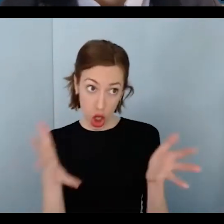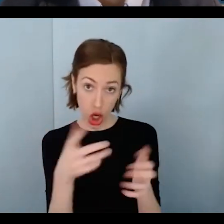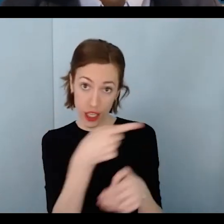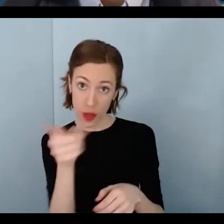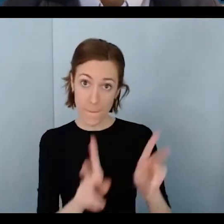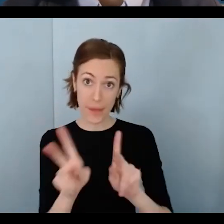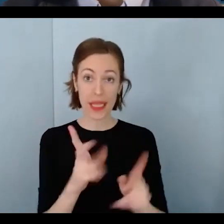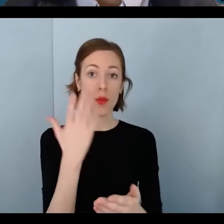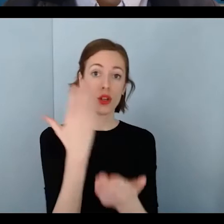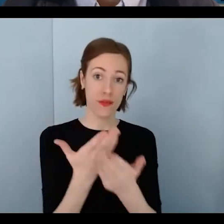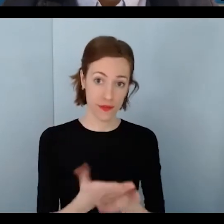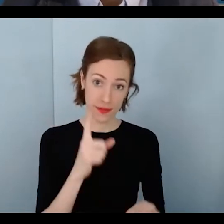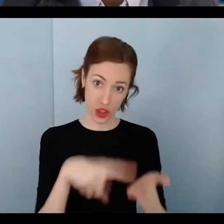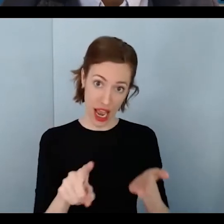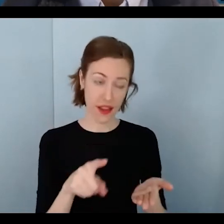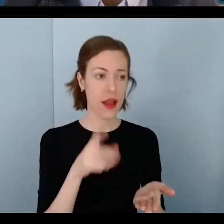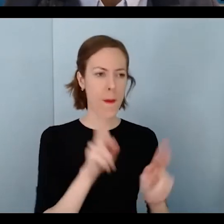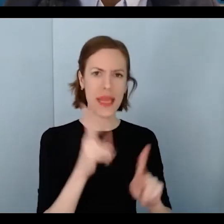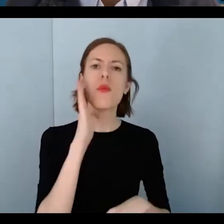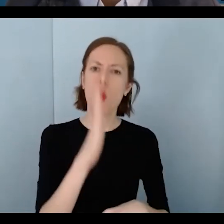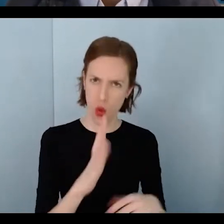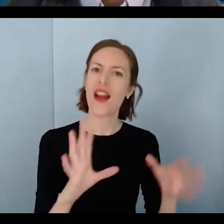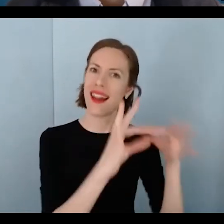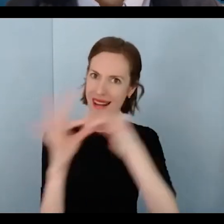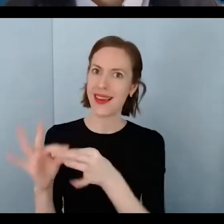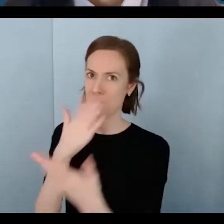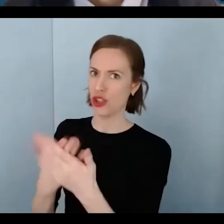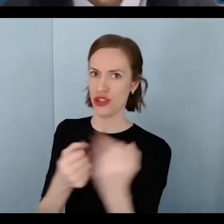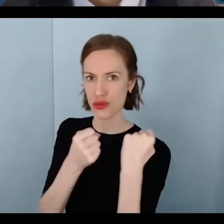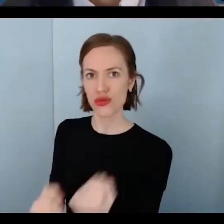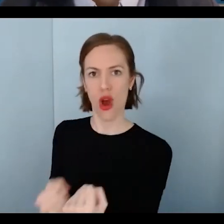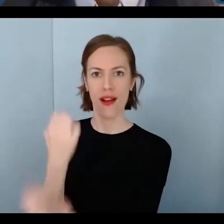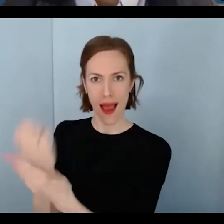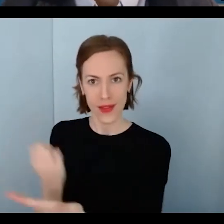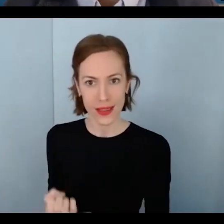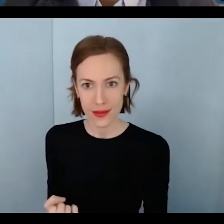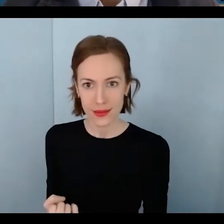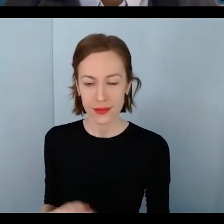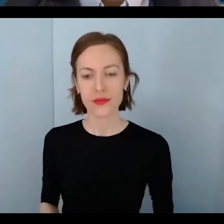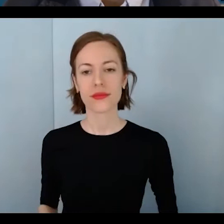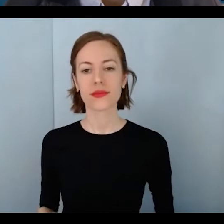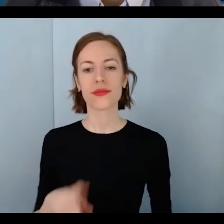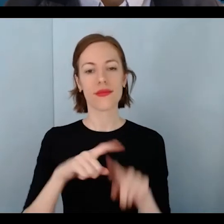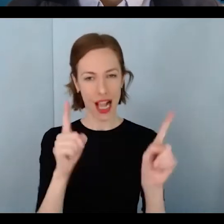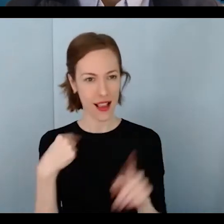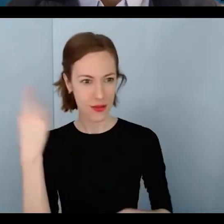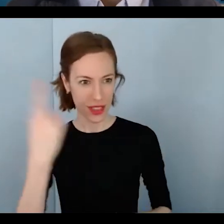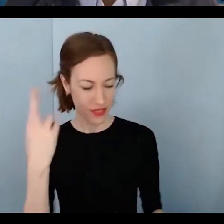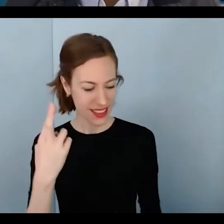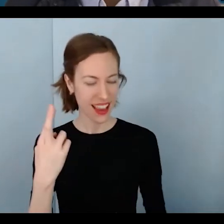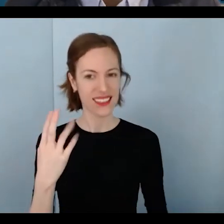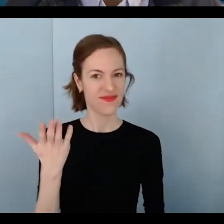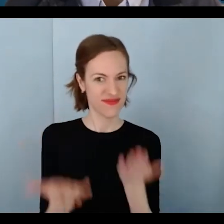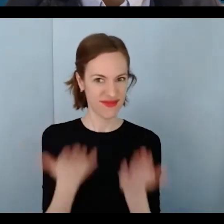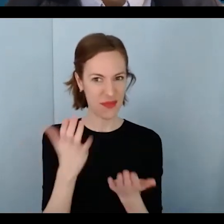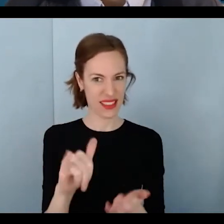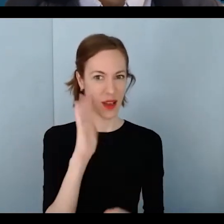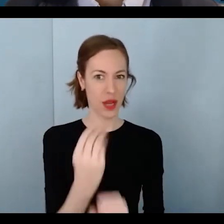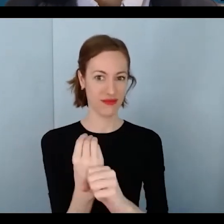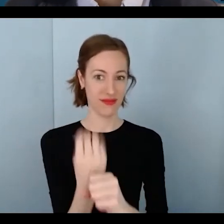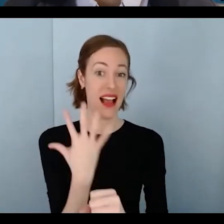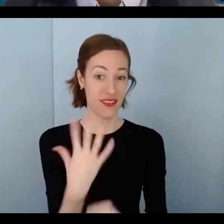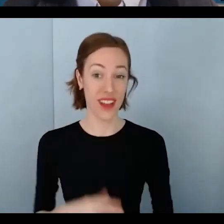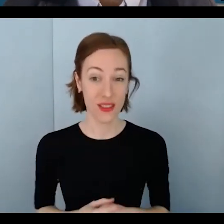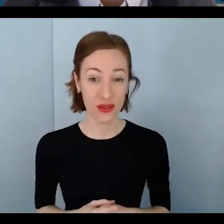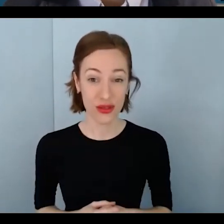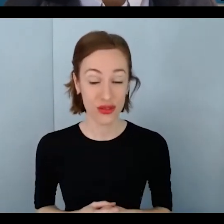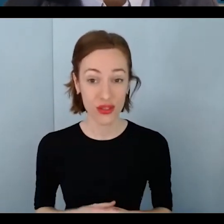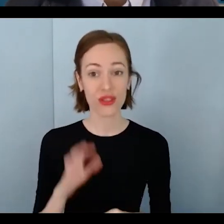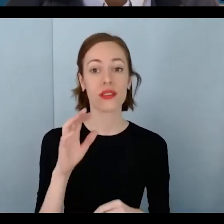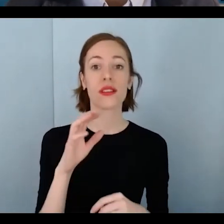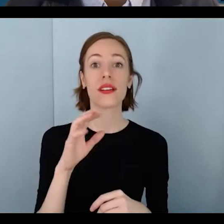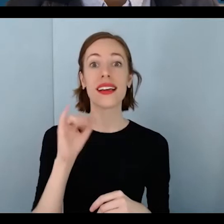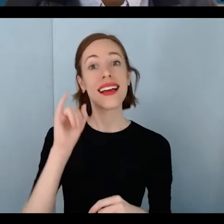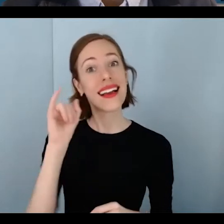The second was that we thought that encouraging fact checking might backfire that it might increase the rank position of news articles from these regularly inaccurate new sources.